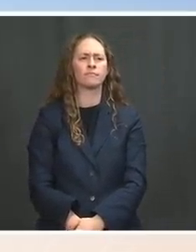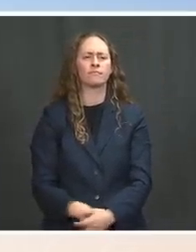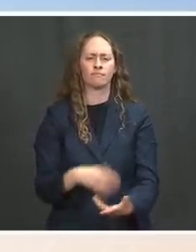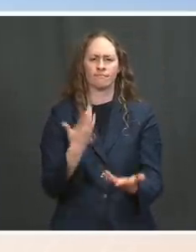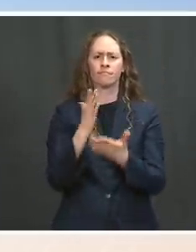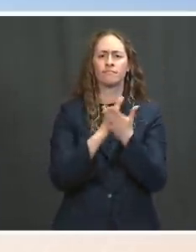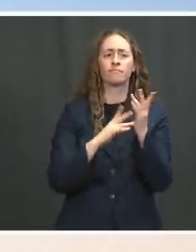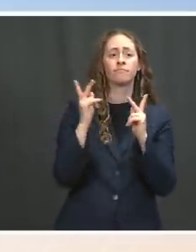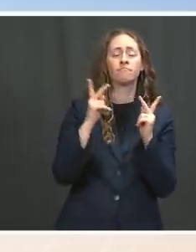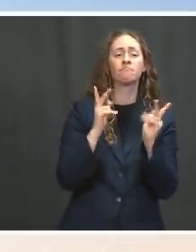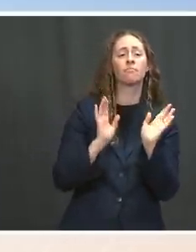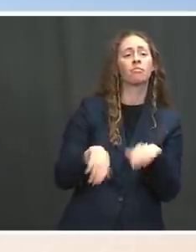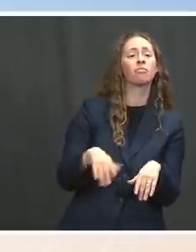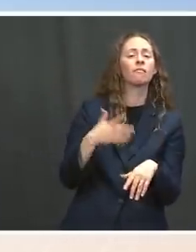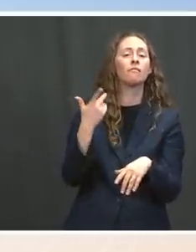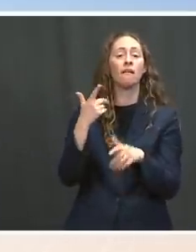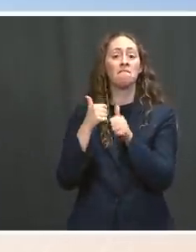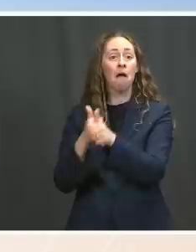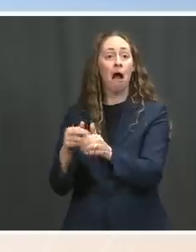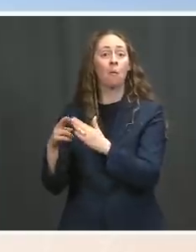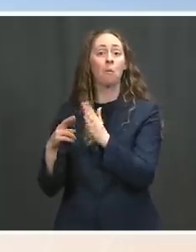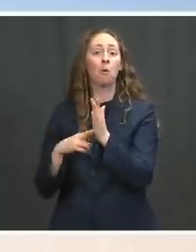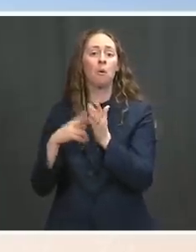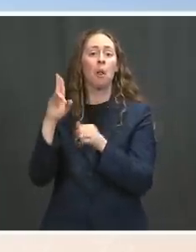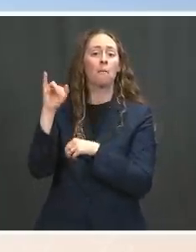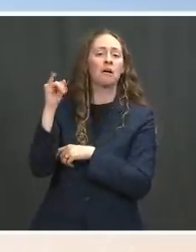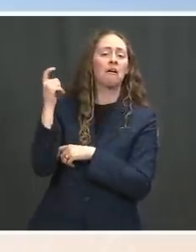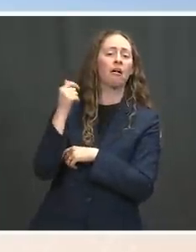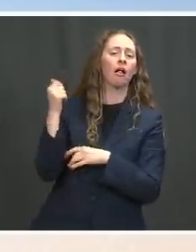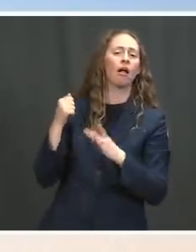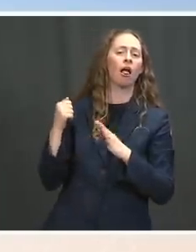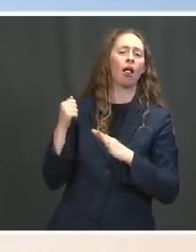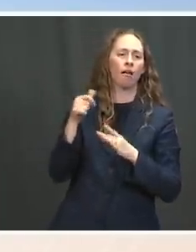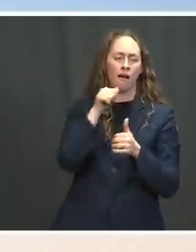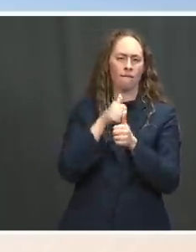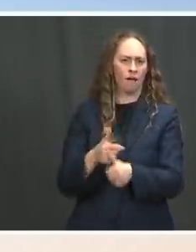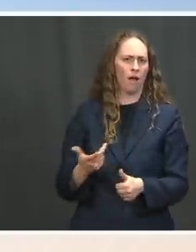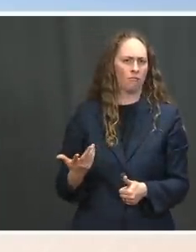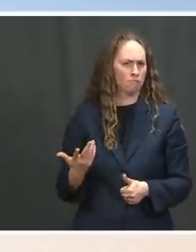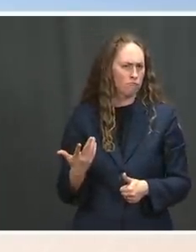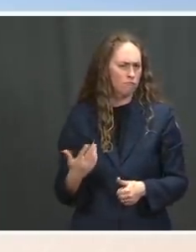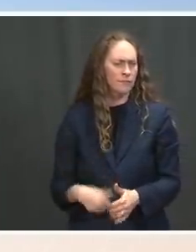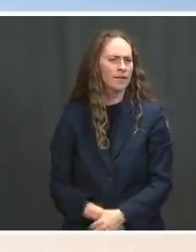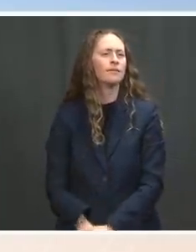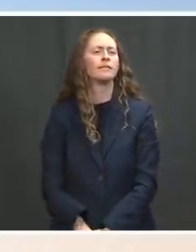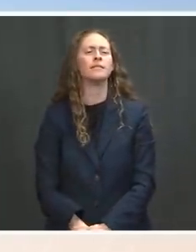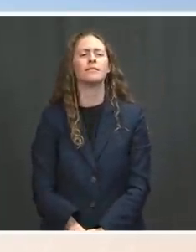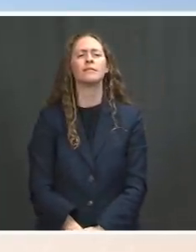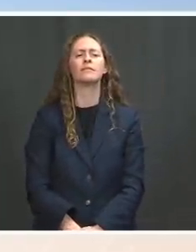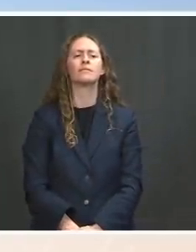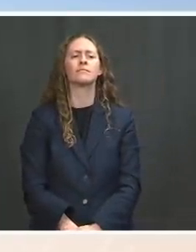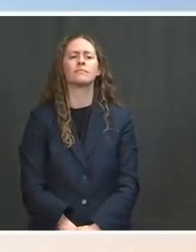is enforcing the law. But I would say that what we've seen across most -- the majority of economic data